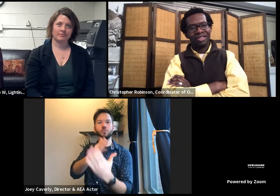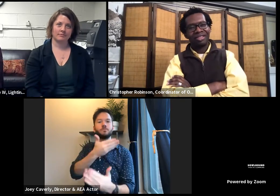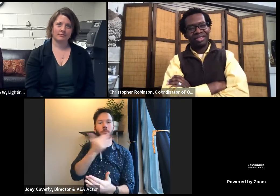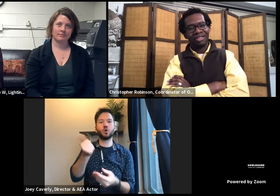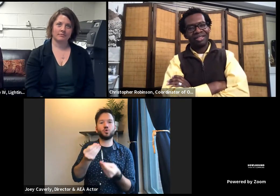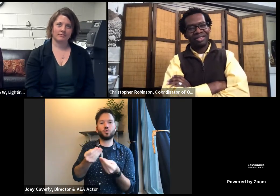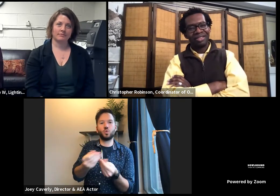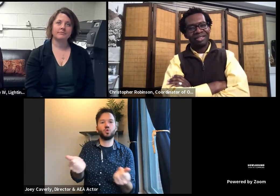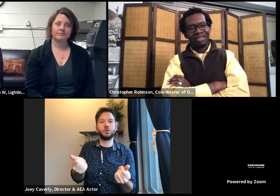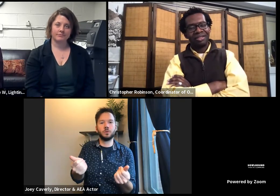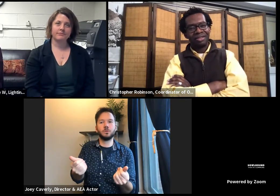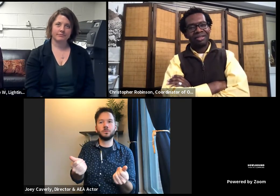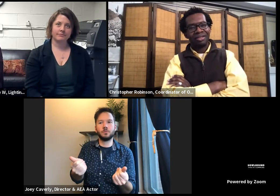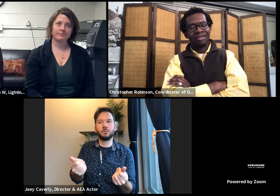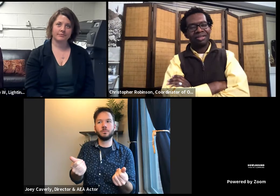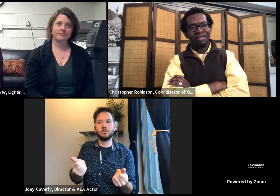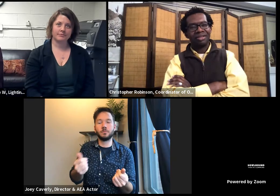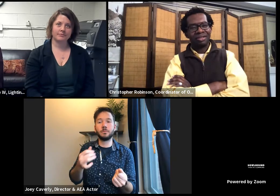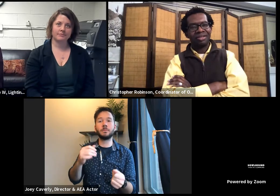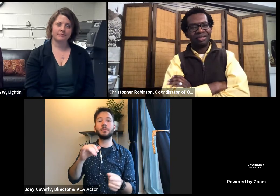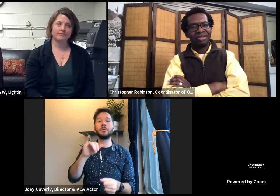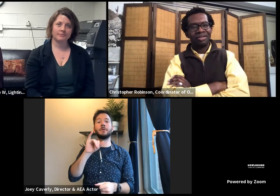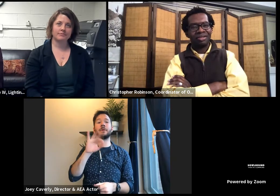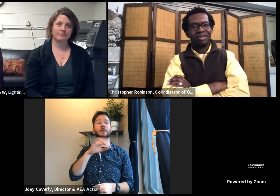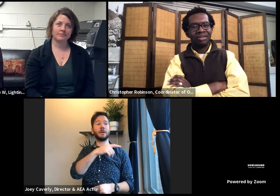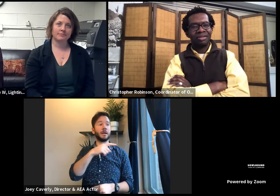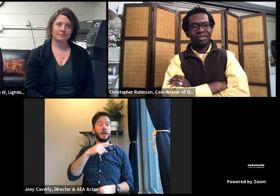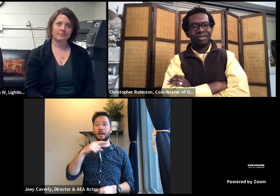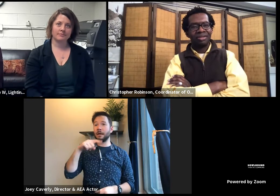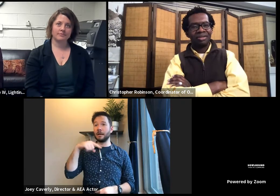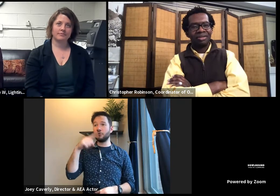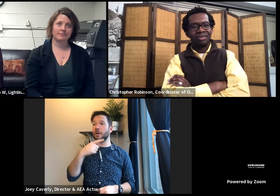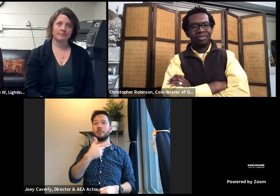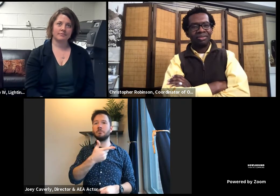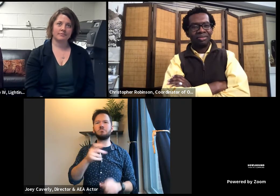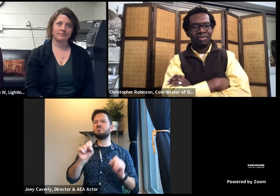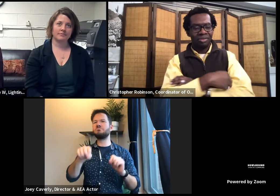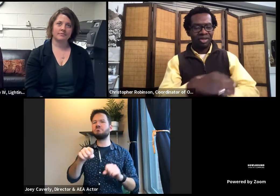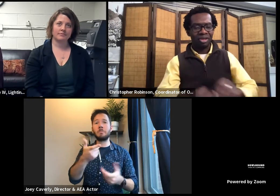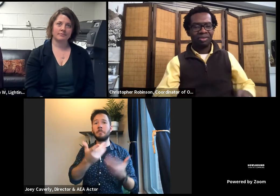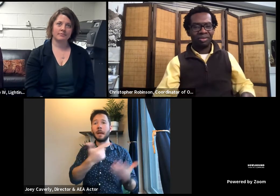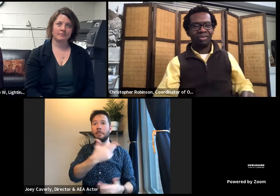We have a better approach and a better solution to whatever is in front of us.